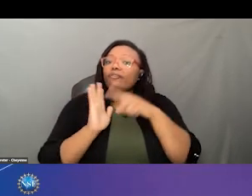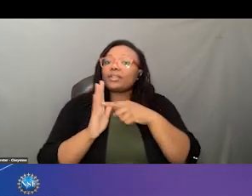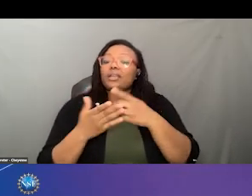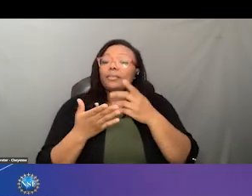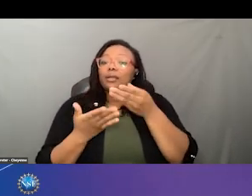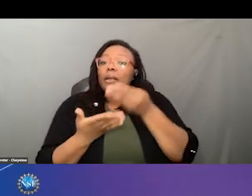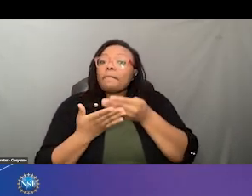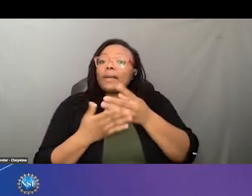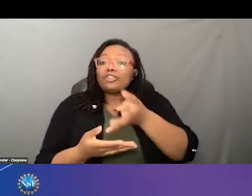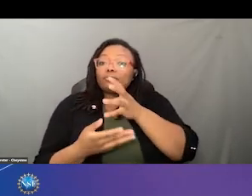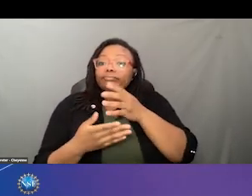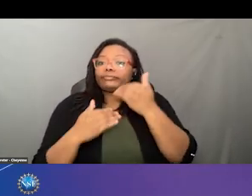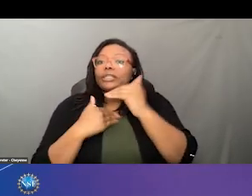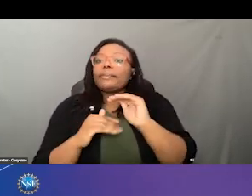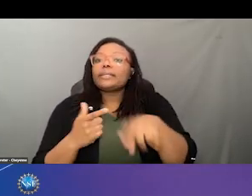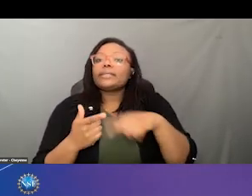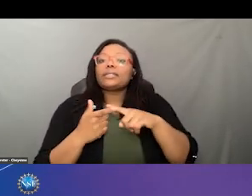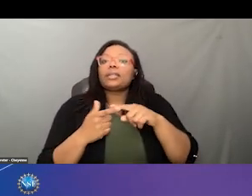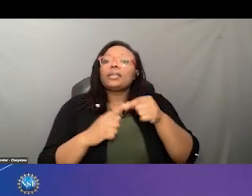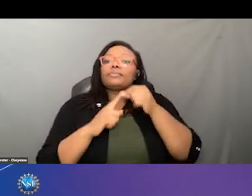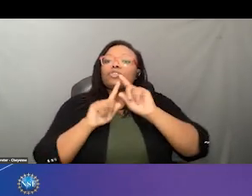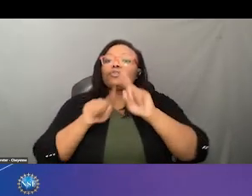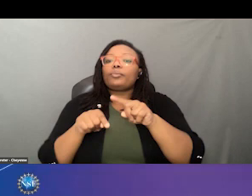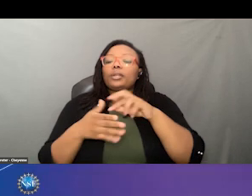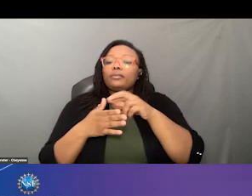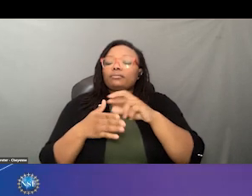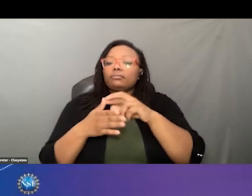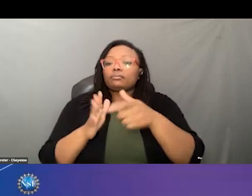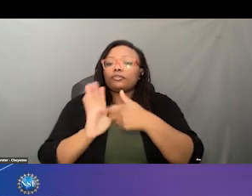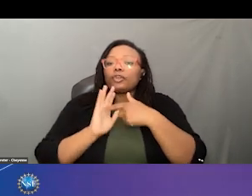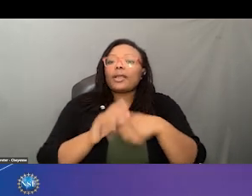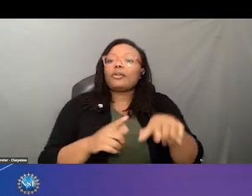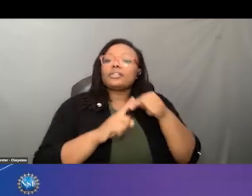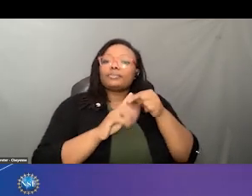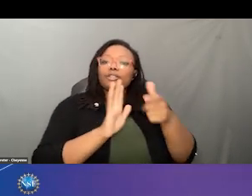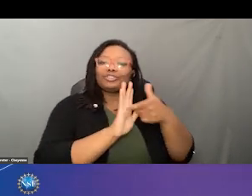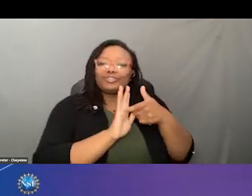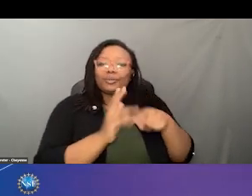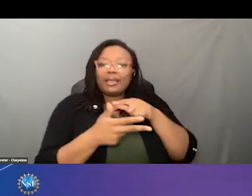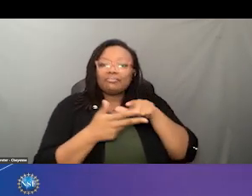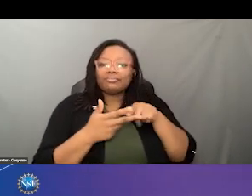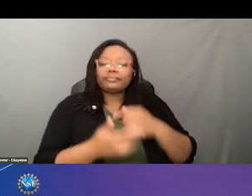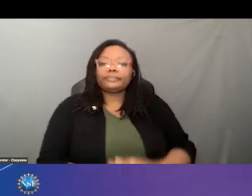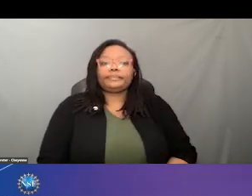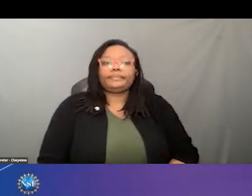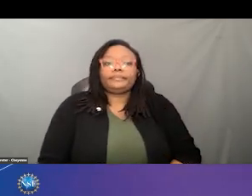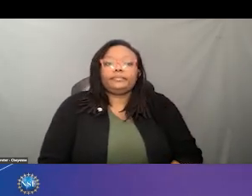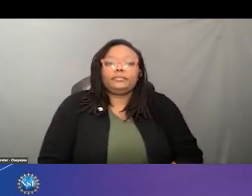such as funding restrictions, special reporting requirements, or special terms and conditions. Okay? Next slide.